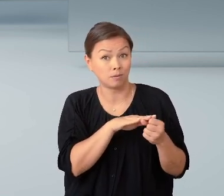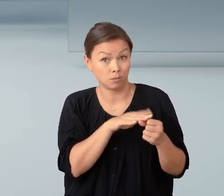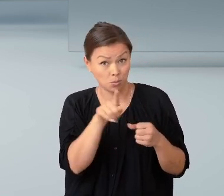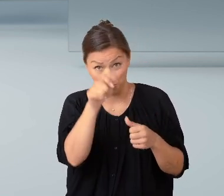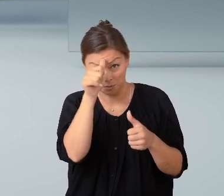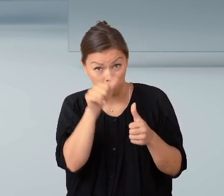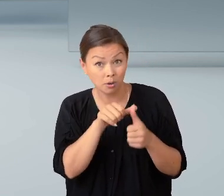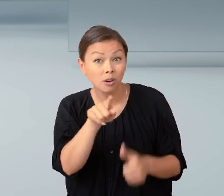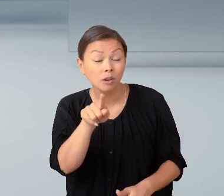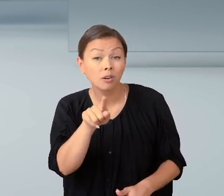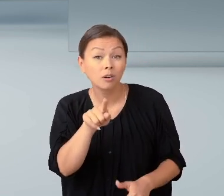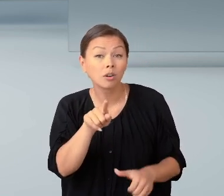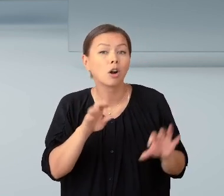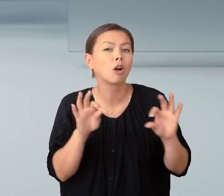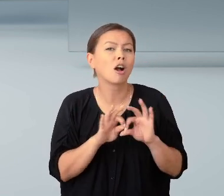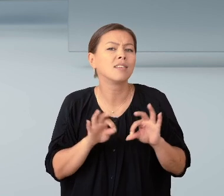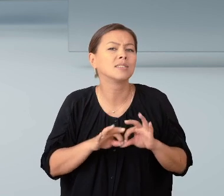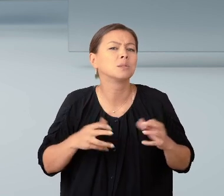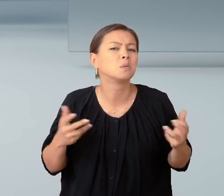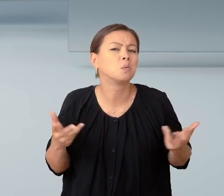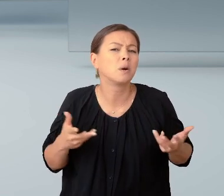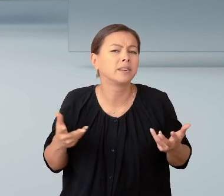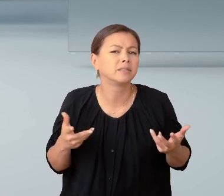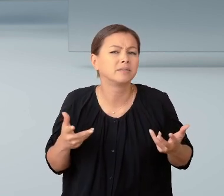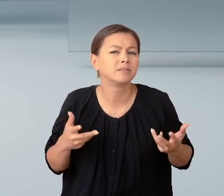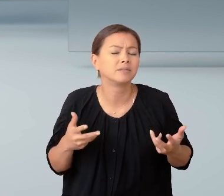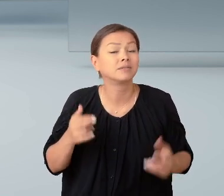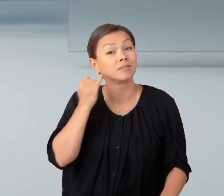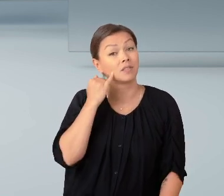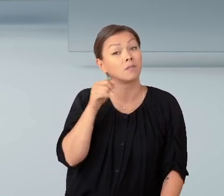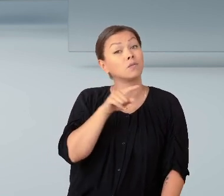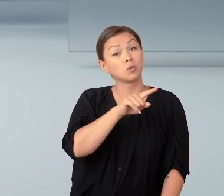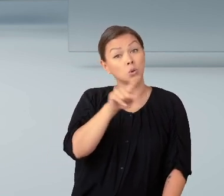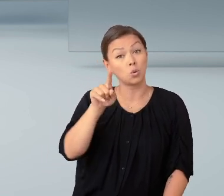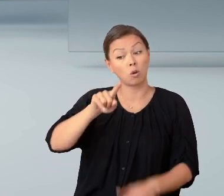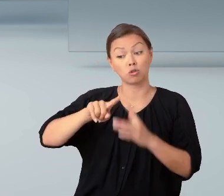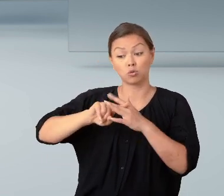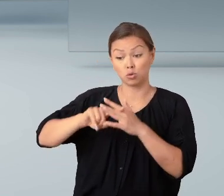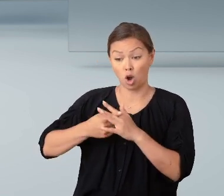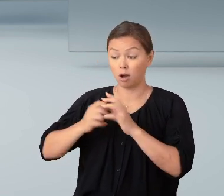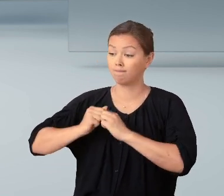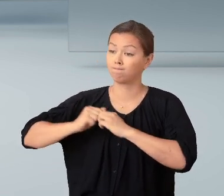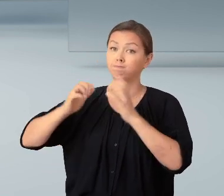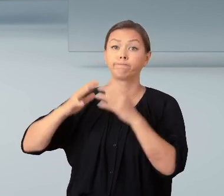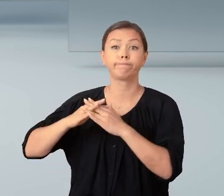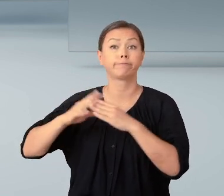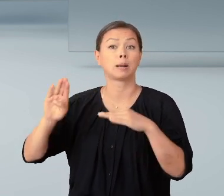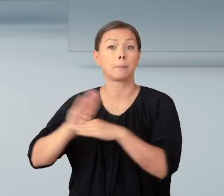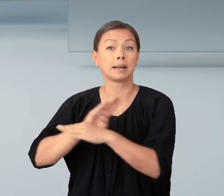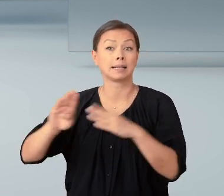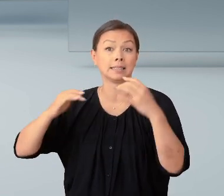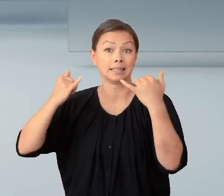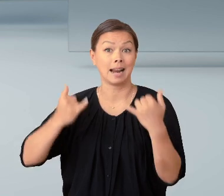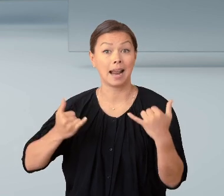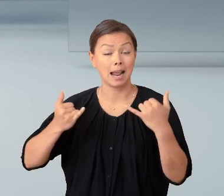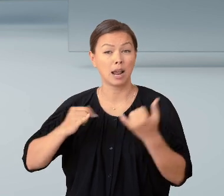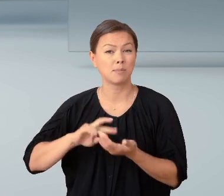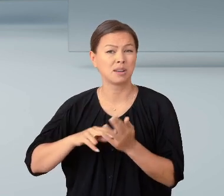If you were starting a business today, you most likely would not invest in costly infrastructure and resources to support an on-premise